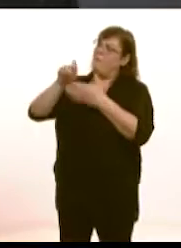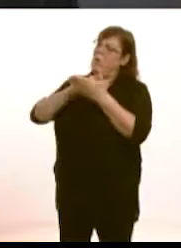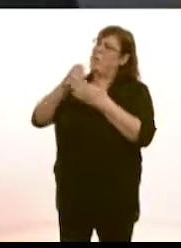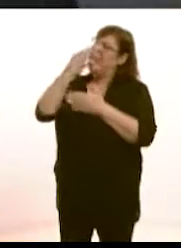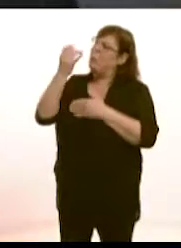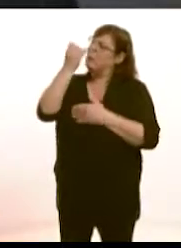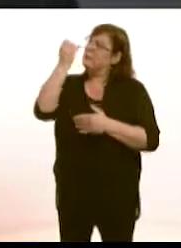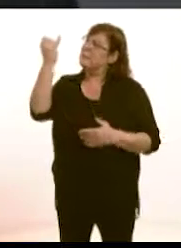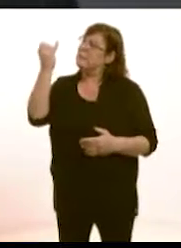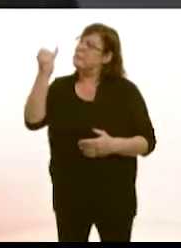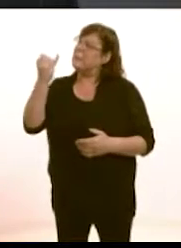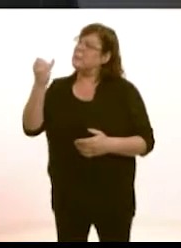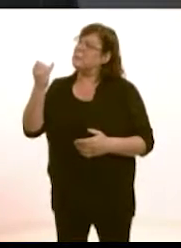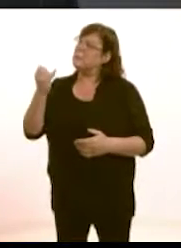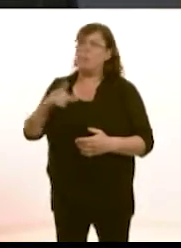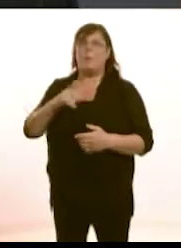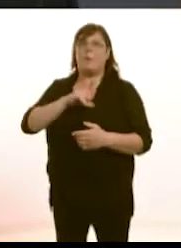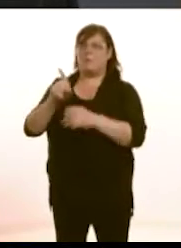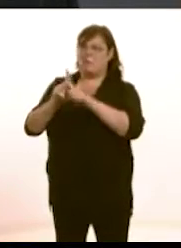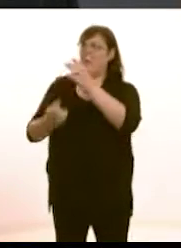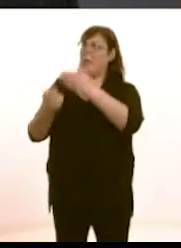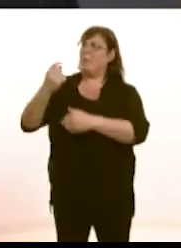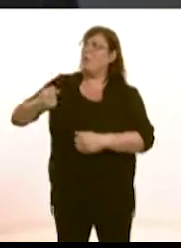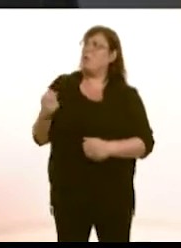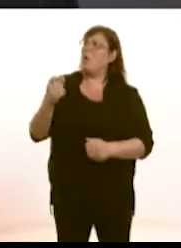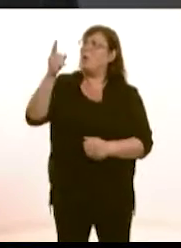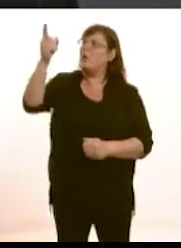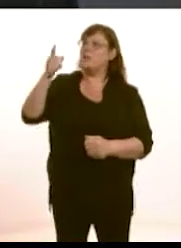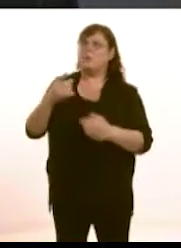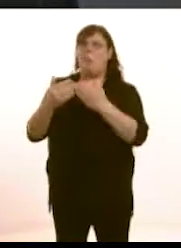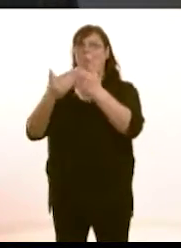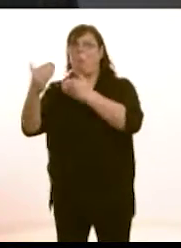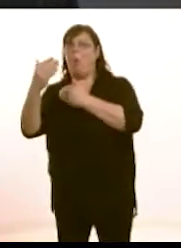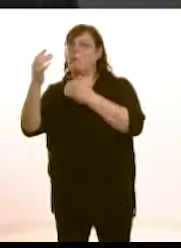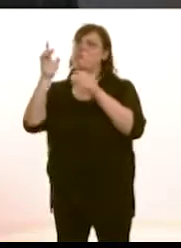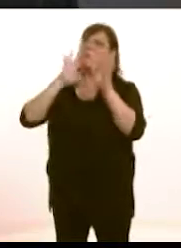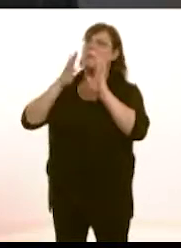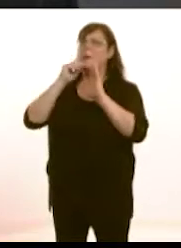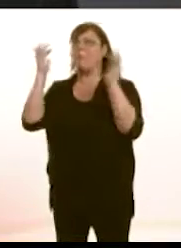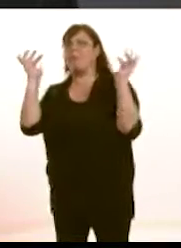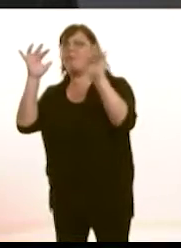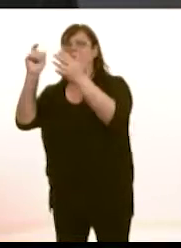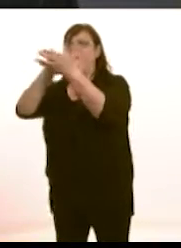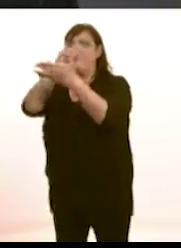This was thought to have transformed voter participation amongst younger people in Scotland when the law was changed for the Scottish referendum.